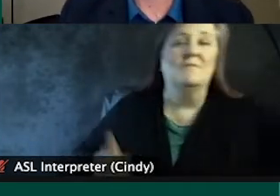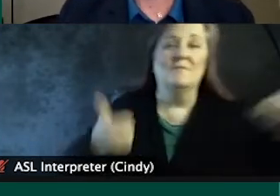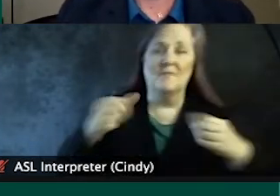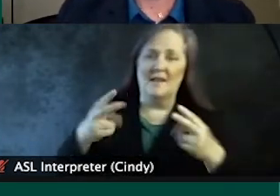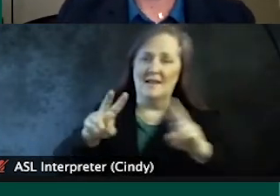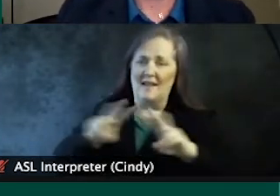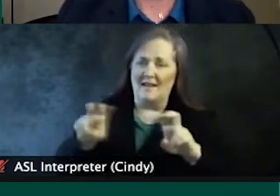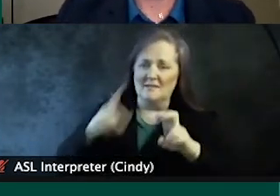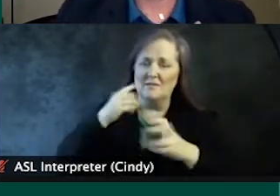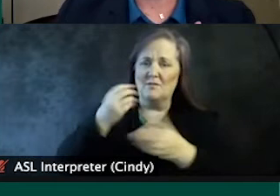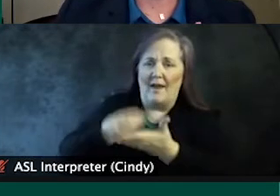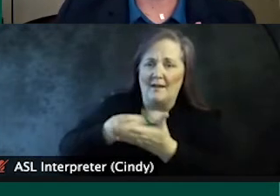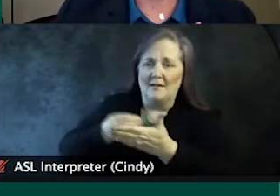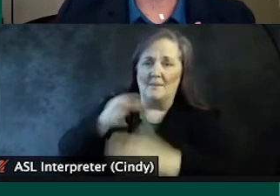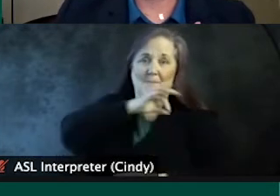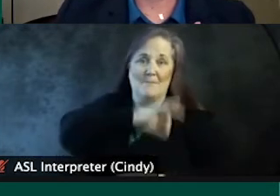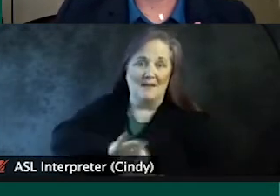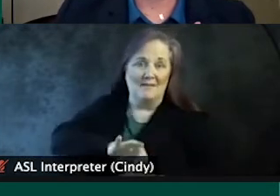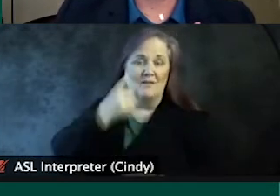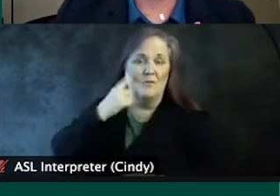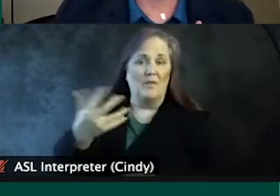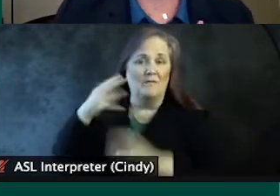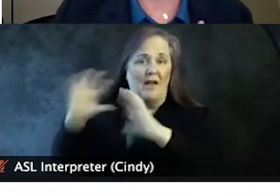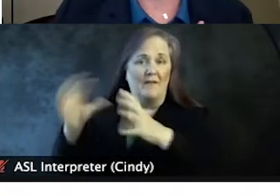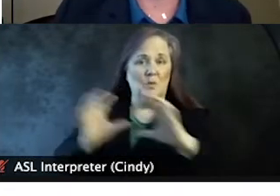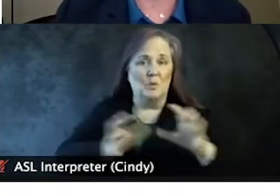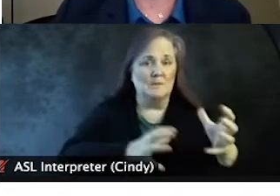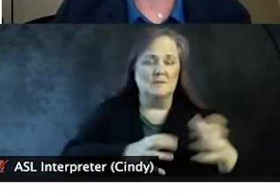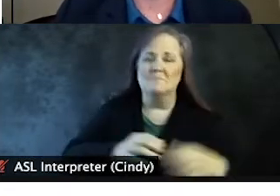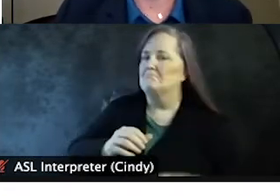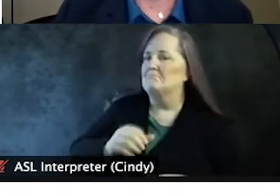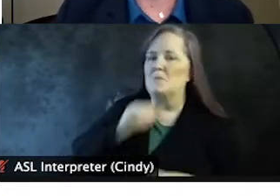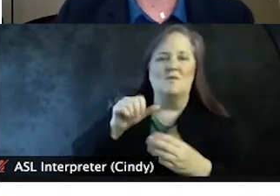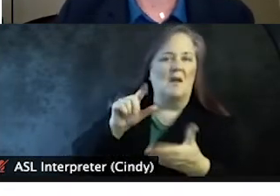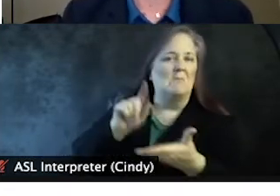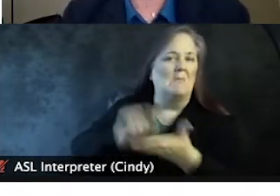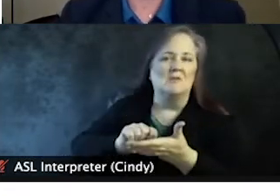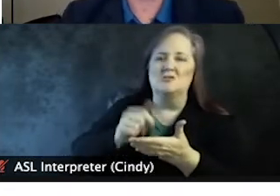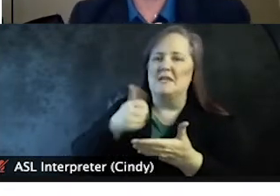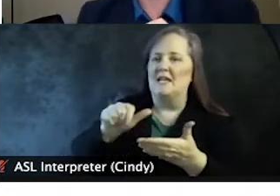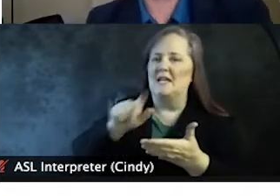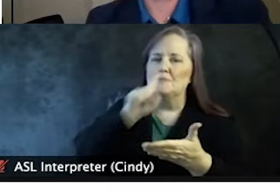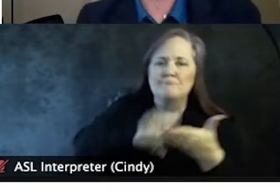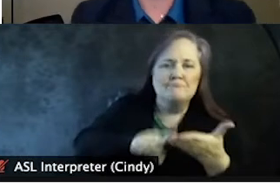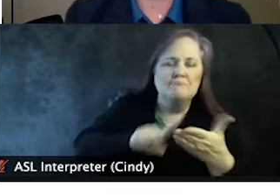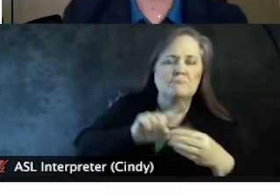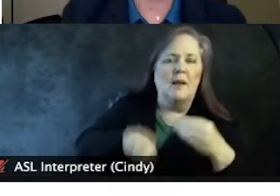Okay, well, thank you so much. And we're going to move on to the next measure. All right, the next measure is Proposition 17.